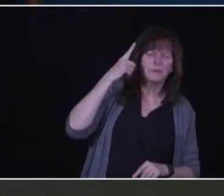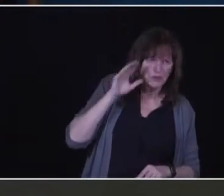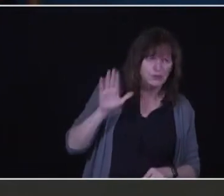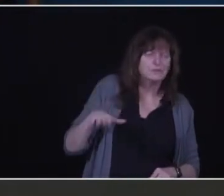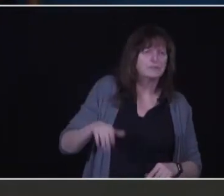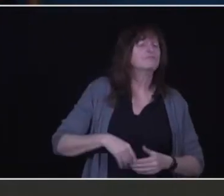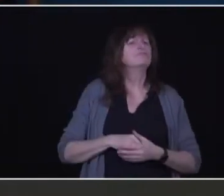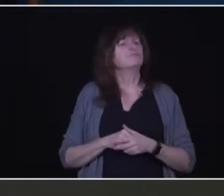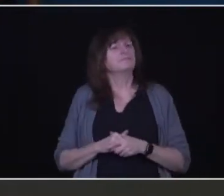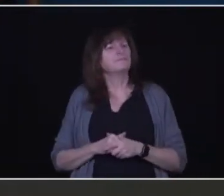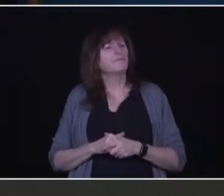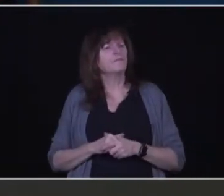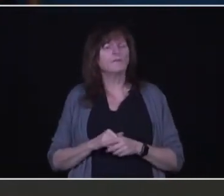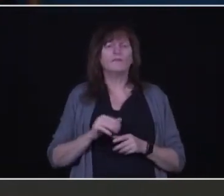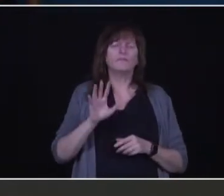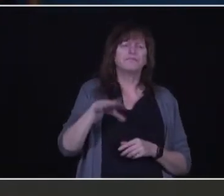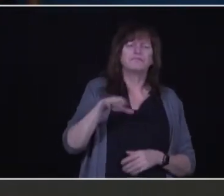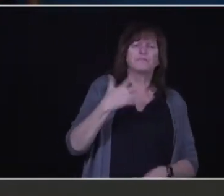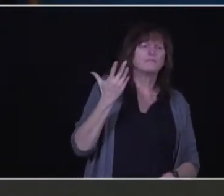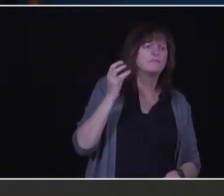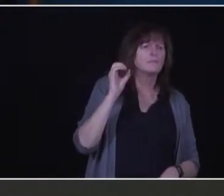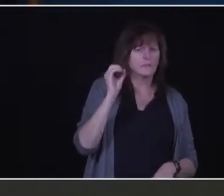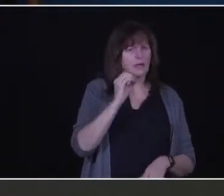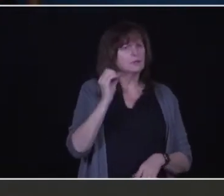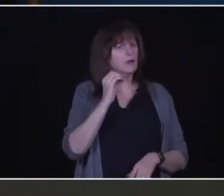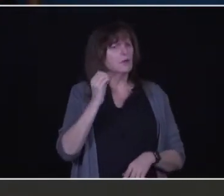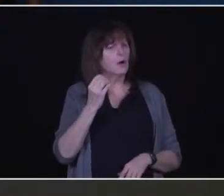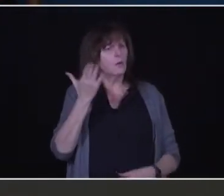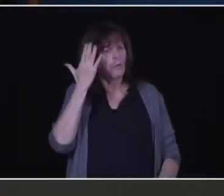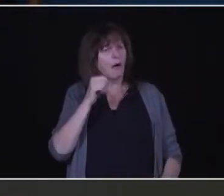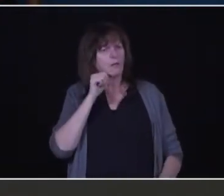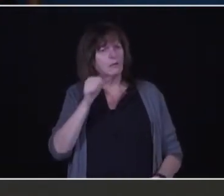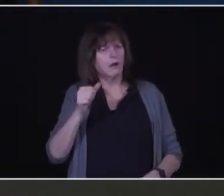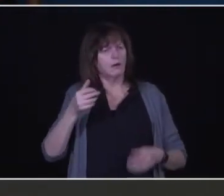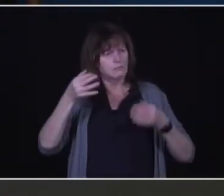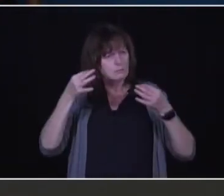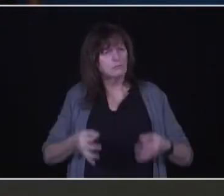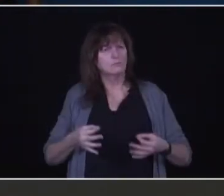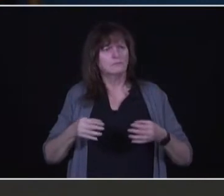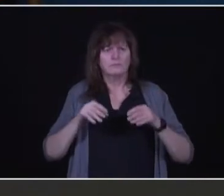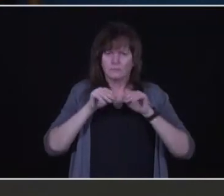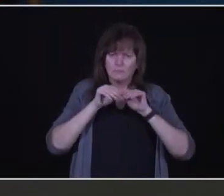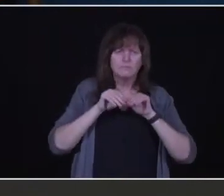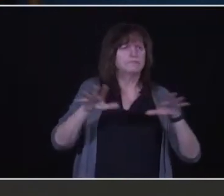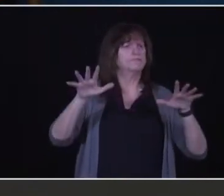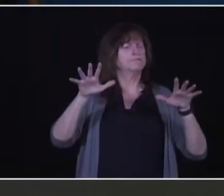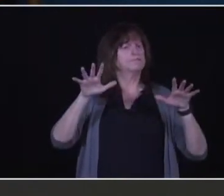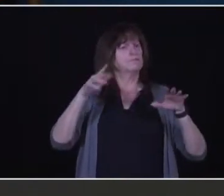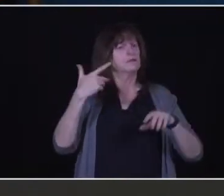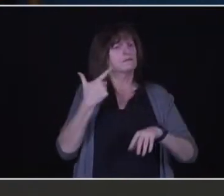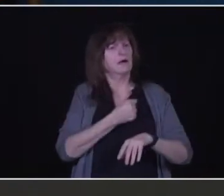to kind of dictate from the top down exactly how this entire vaccine rollout goes because that would mean consistency across the